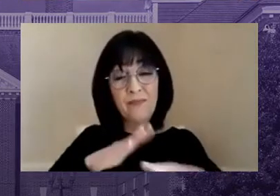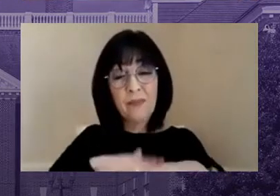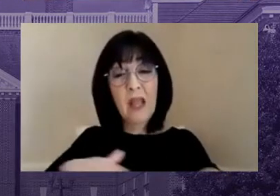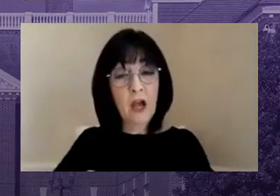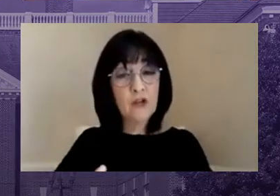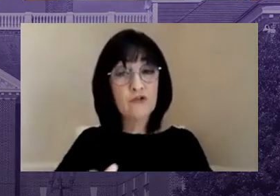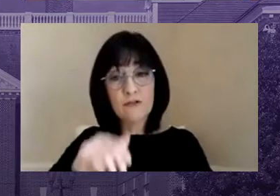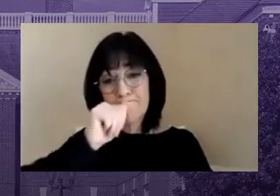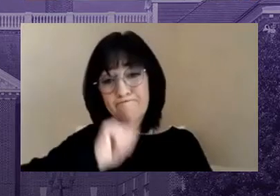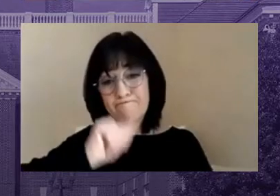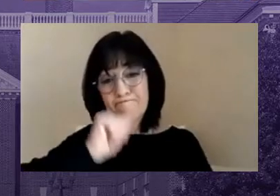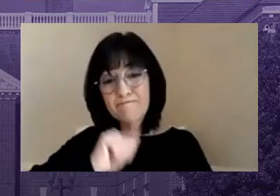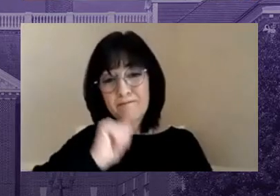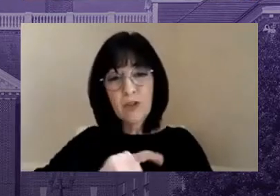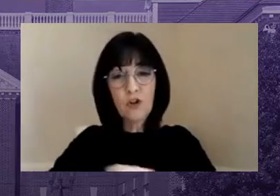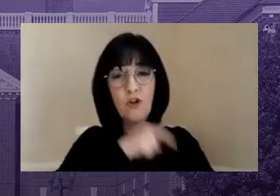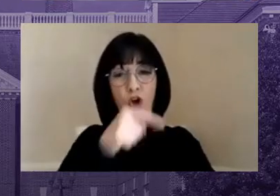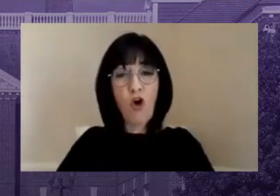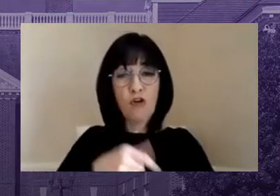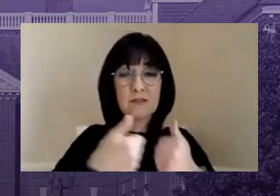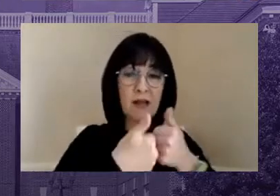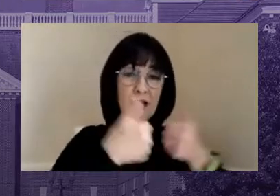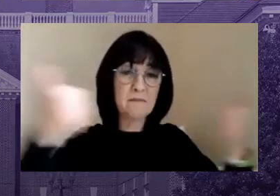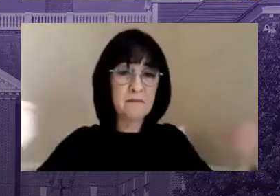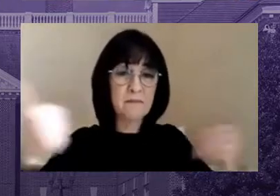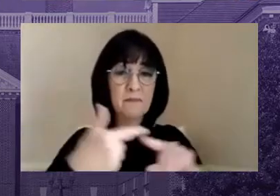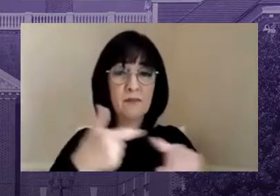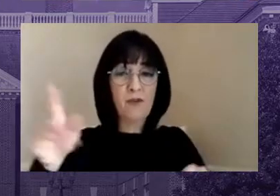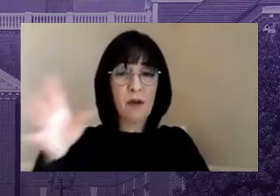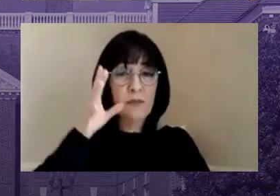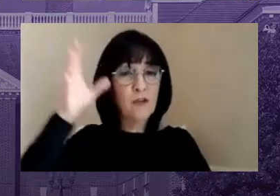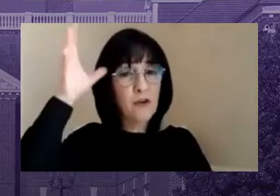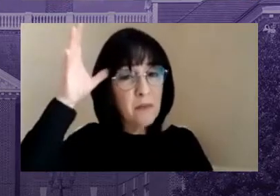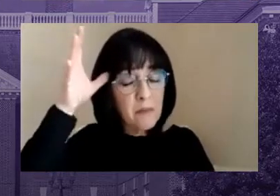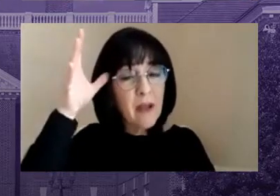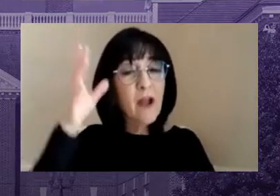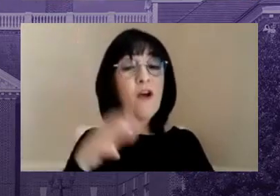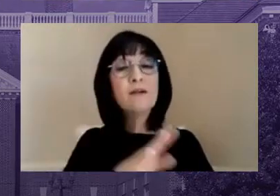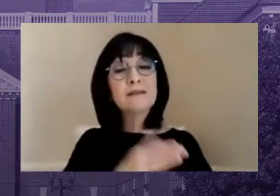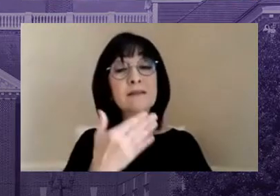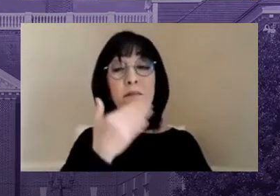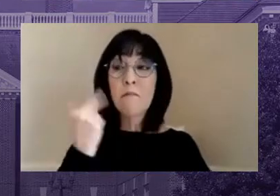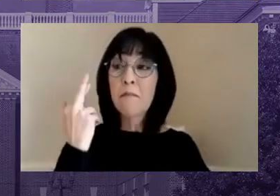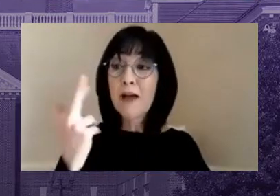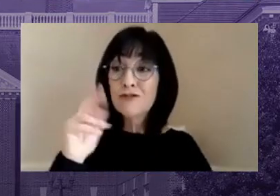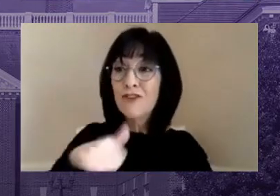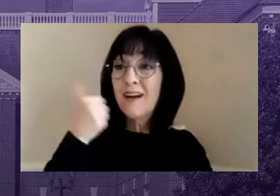having to make new friends and leave best friends behind and each challenge they they come back